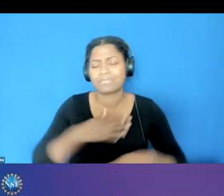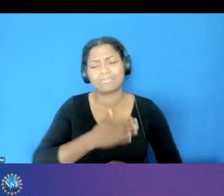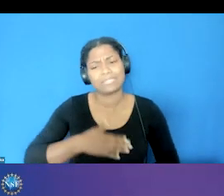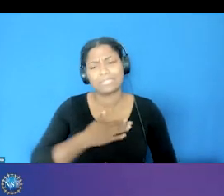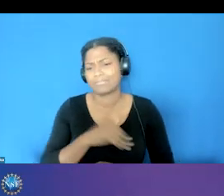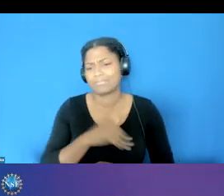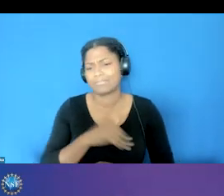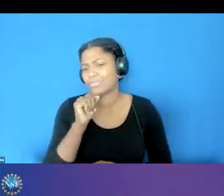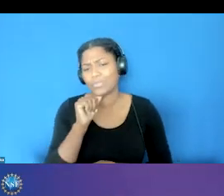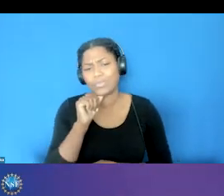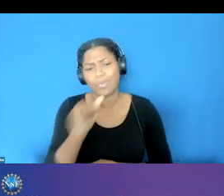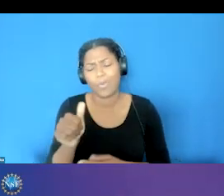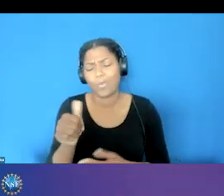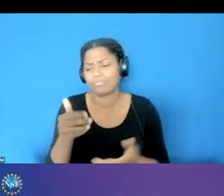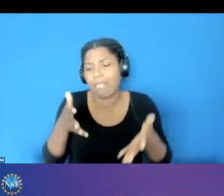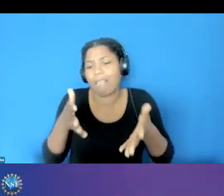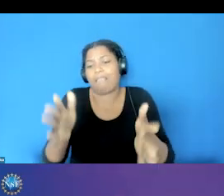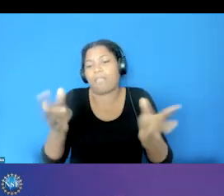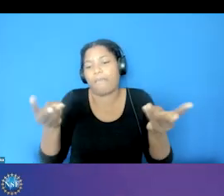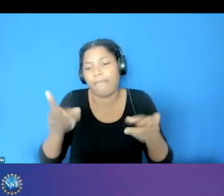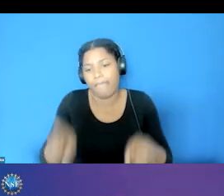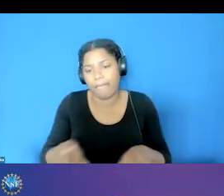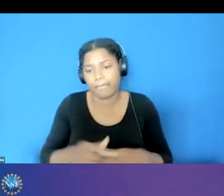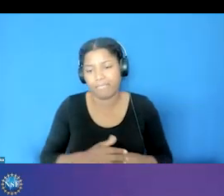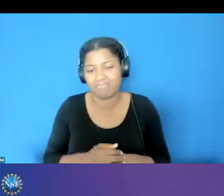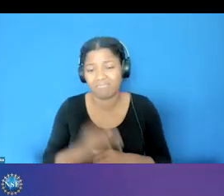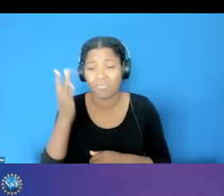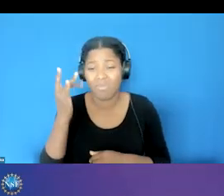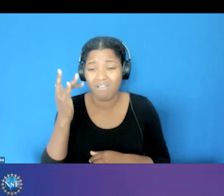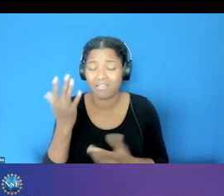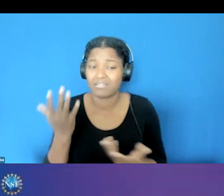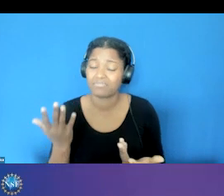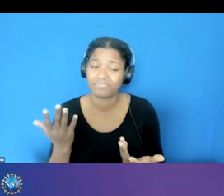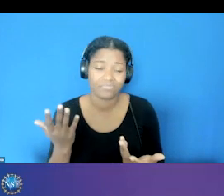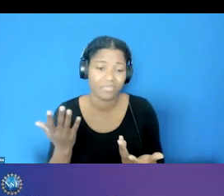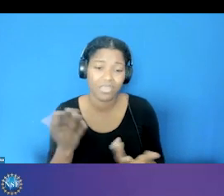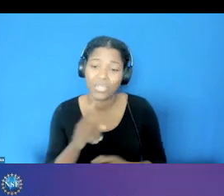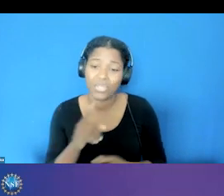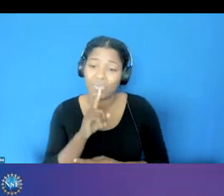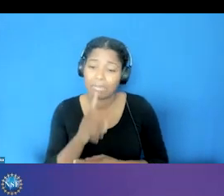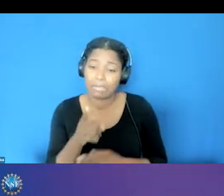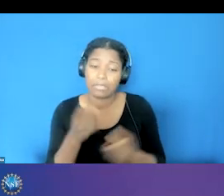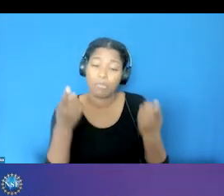And the reason I'm saying that is because it's actually very penal in terms of what happens